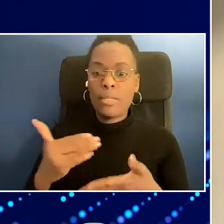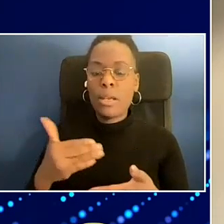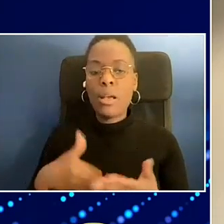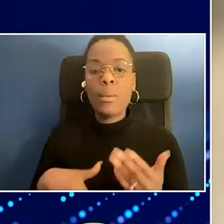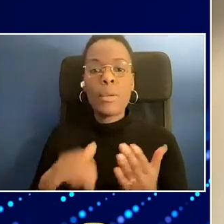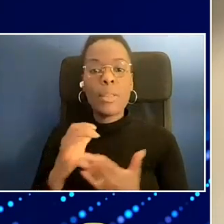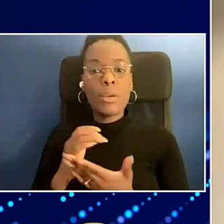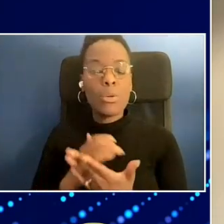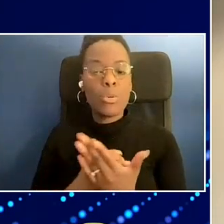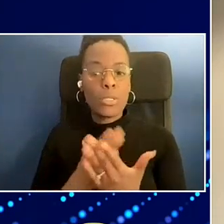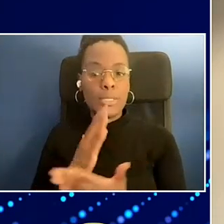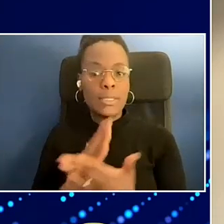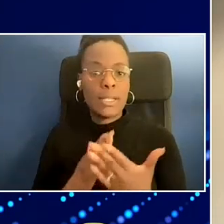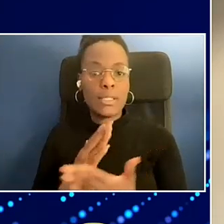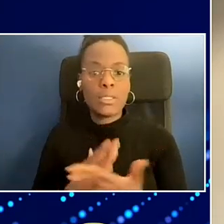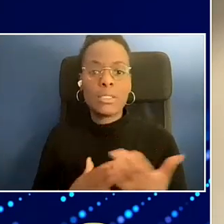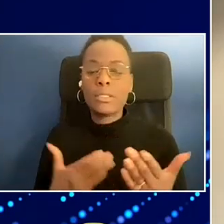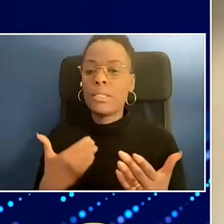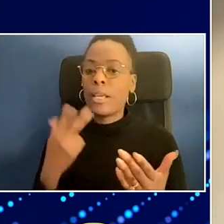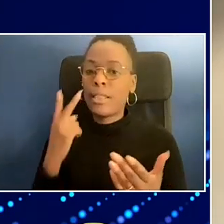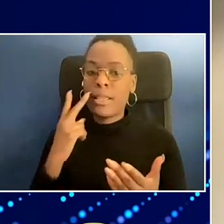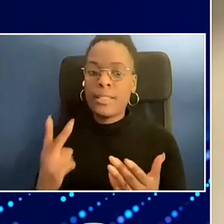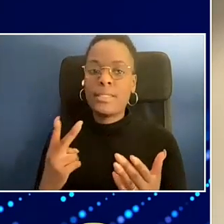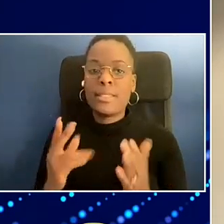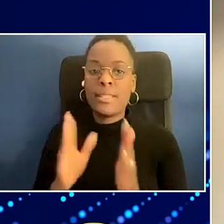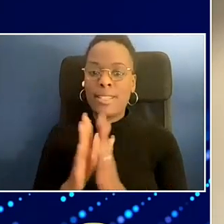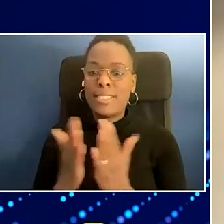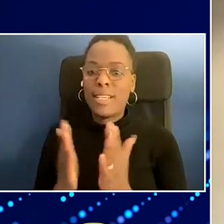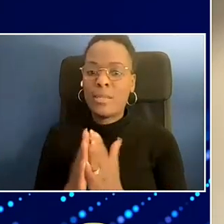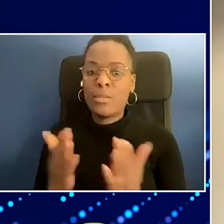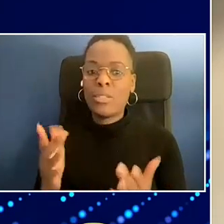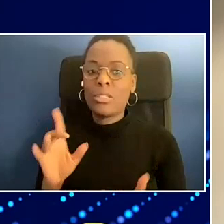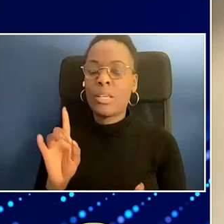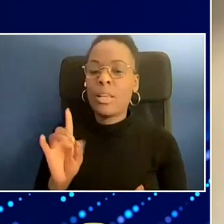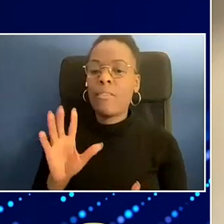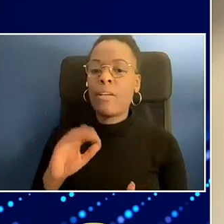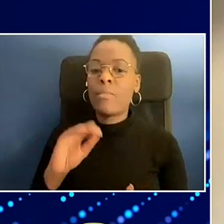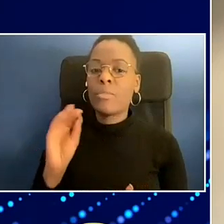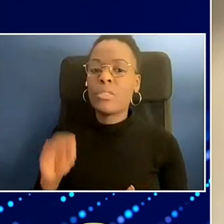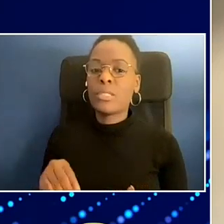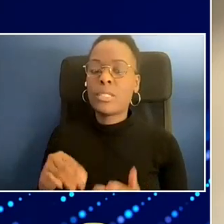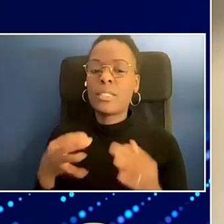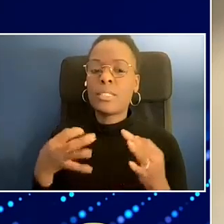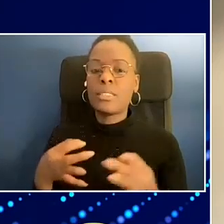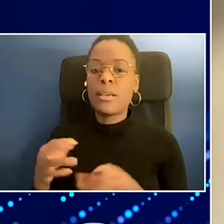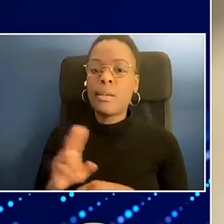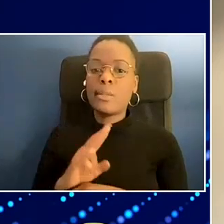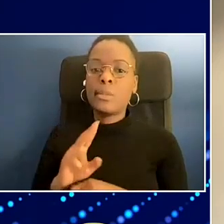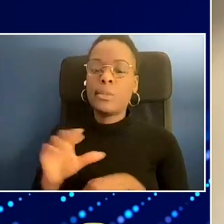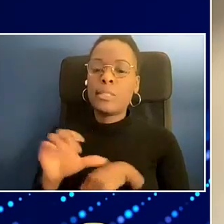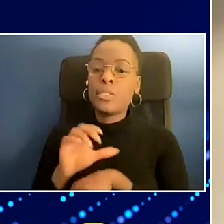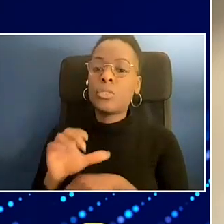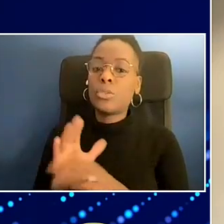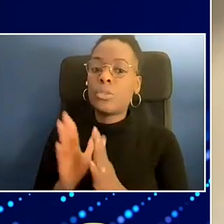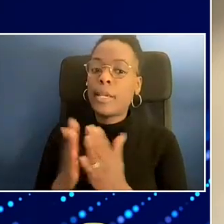in. About 85% of the students choose digital textbooks over hard copies. Probably no surprise to folks.